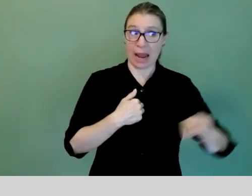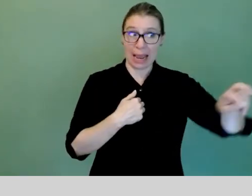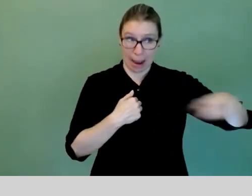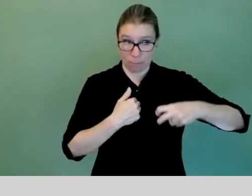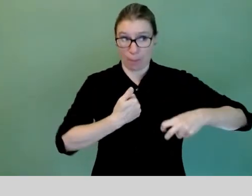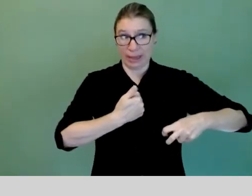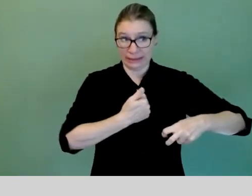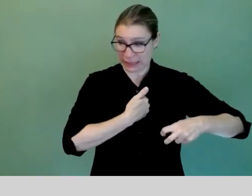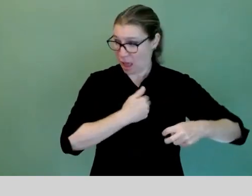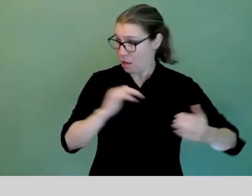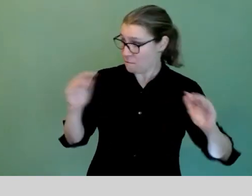and they're the same.